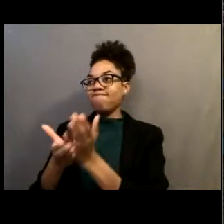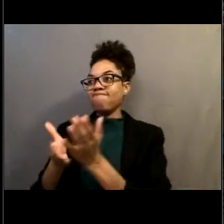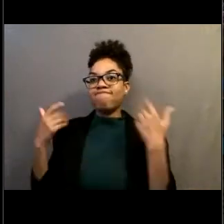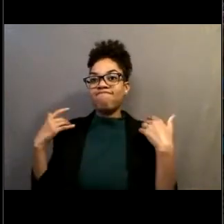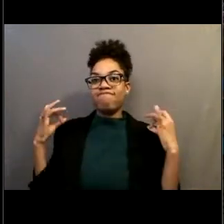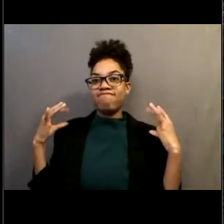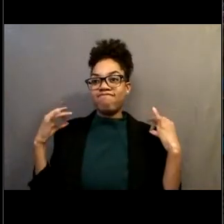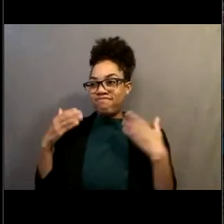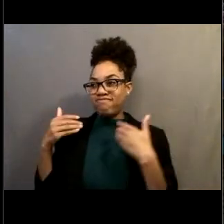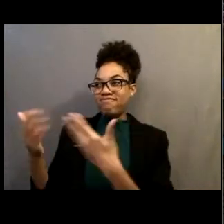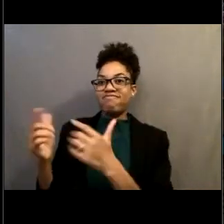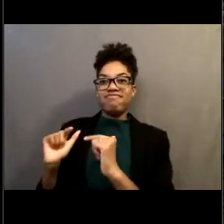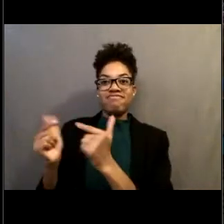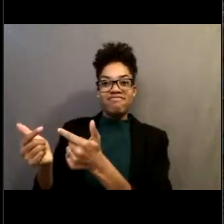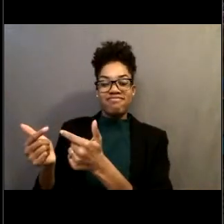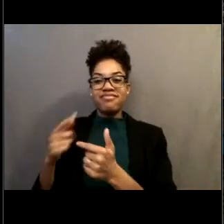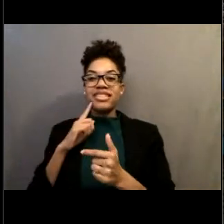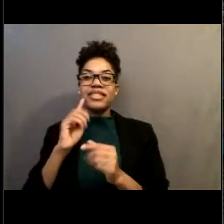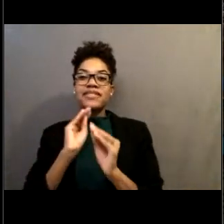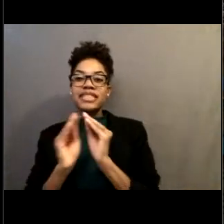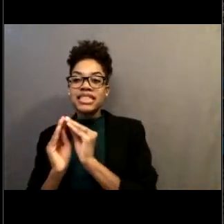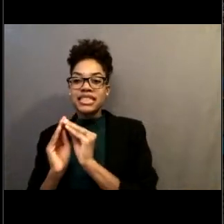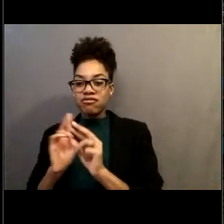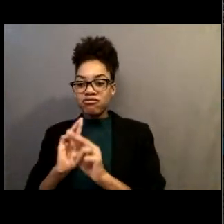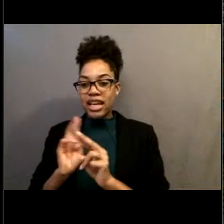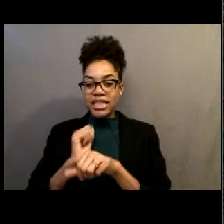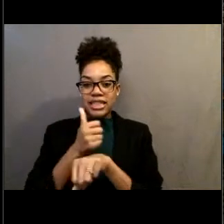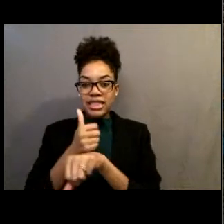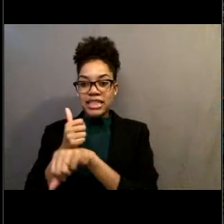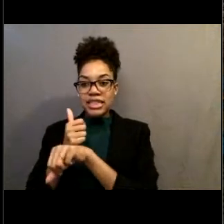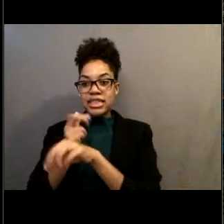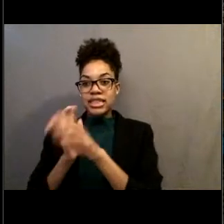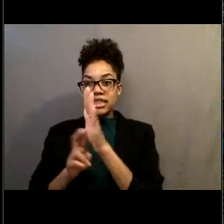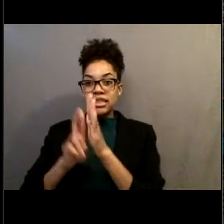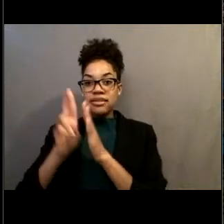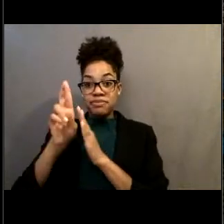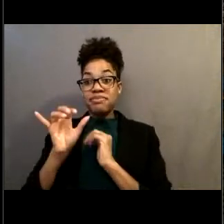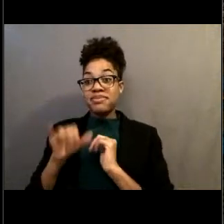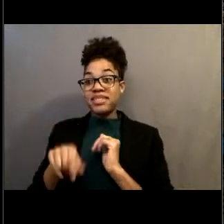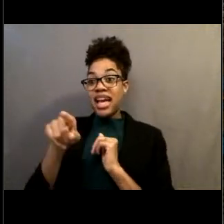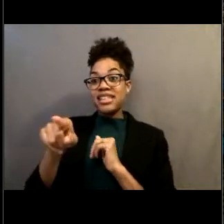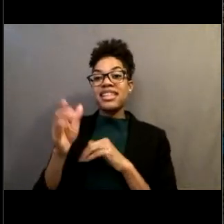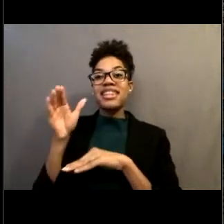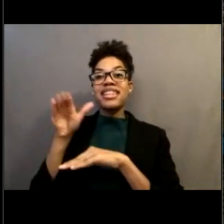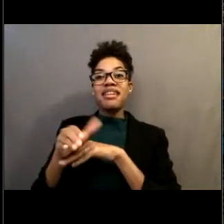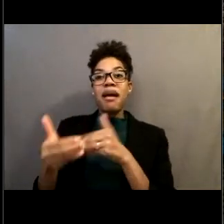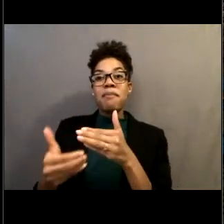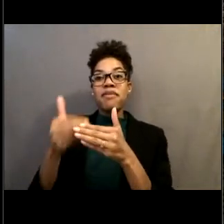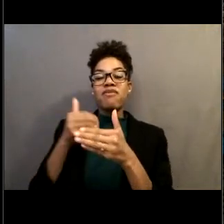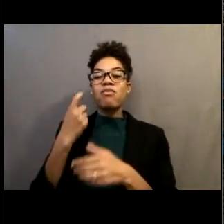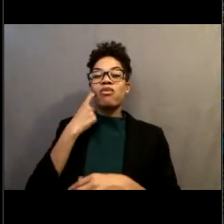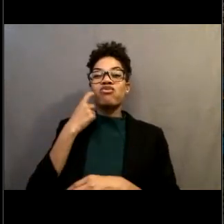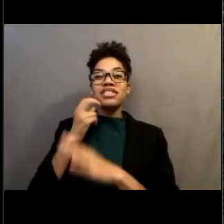And here's a beautiful picture of our last rocket. Right, the night before the launch which is a middle of the night launch.